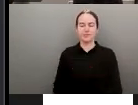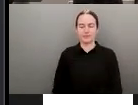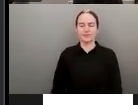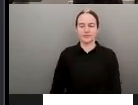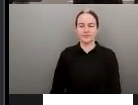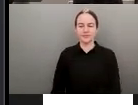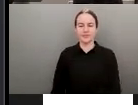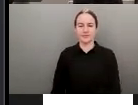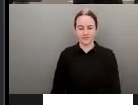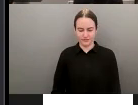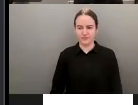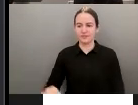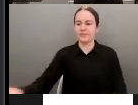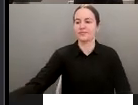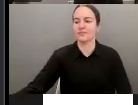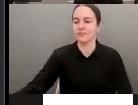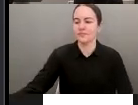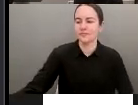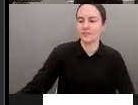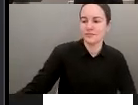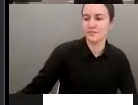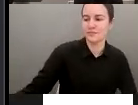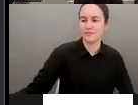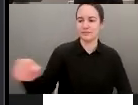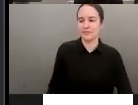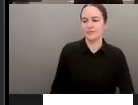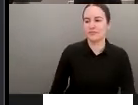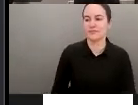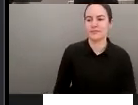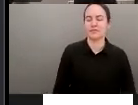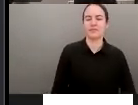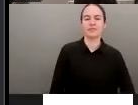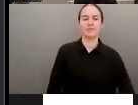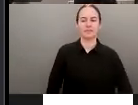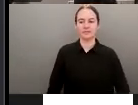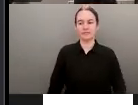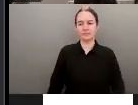right of the screen. I am bad with left-and-right.